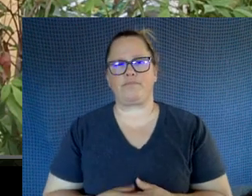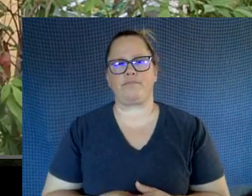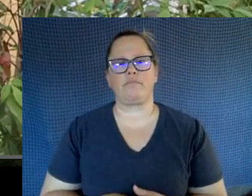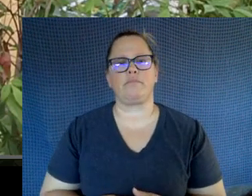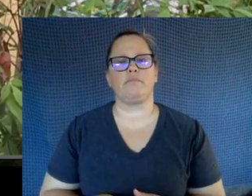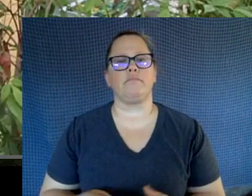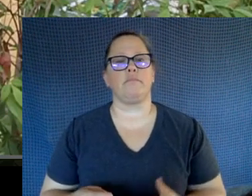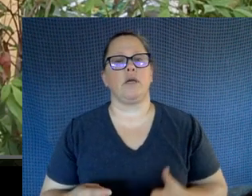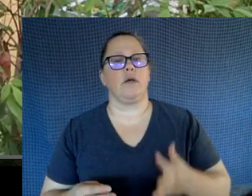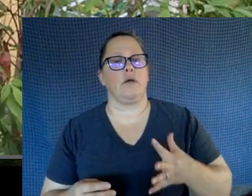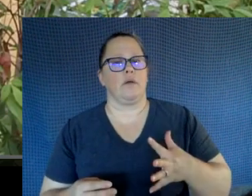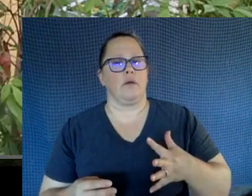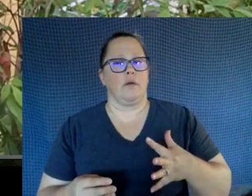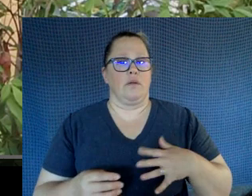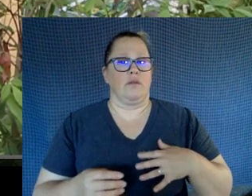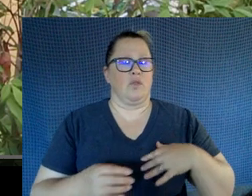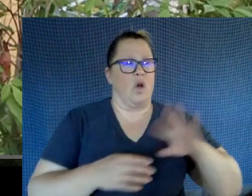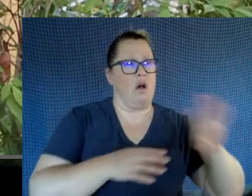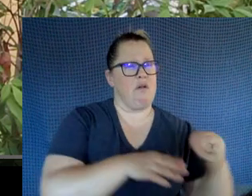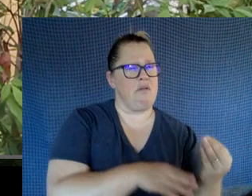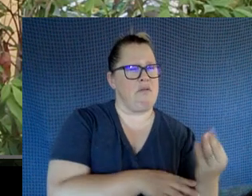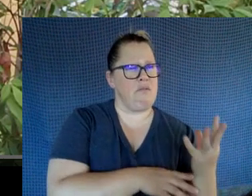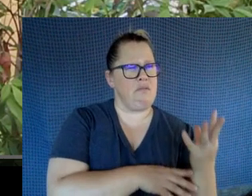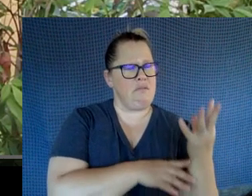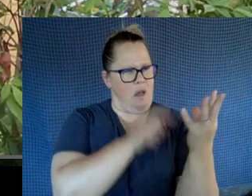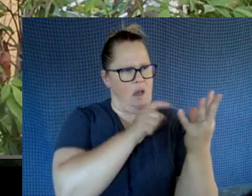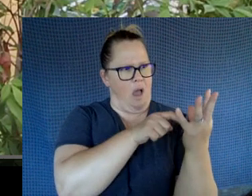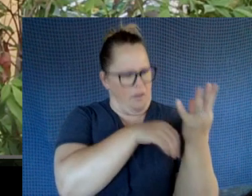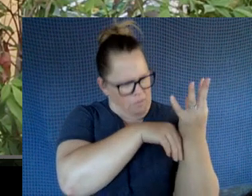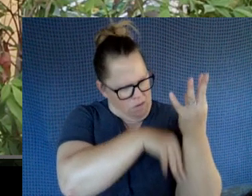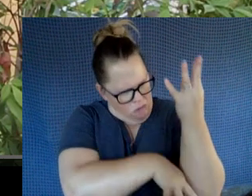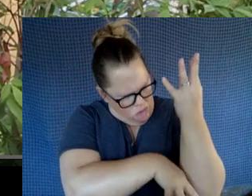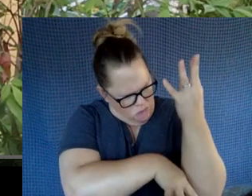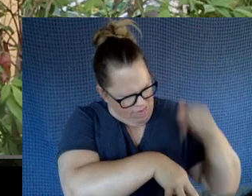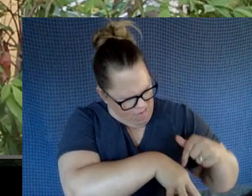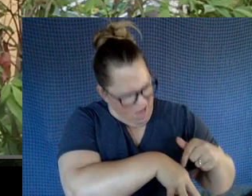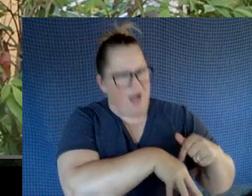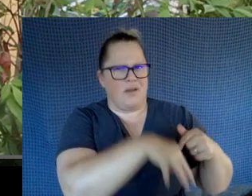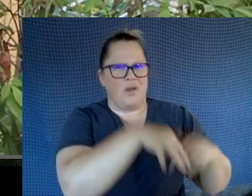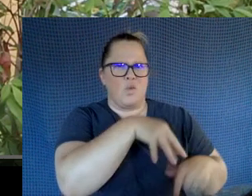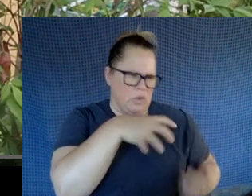I have roots in my Carolina past. Roots sink deep in my childhood long